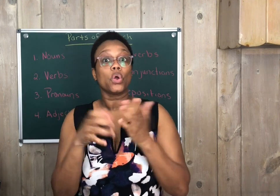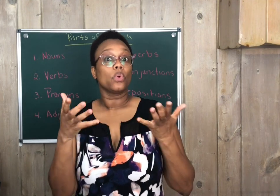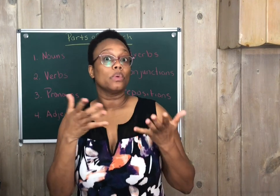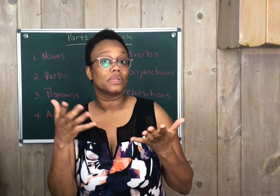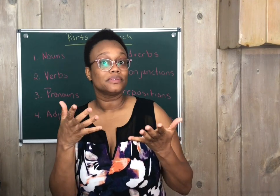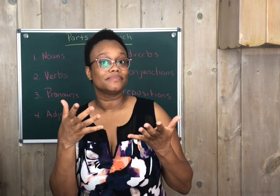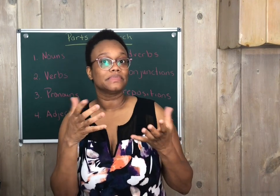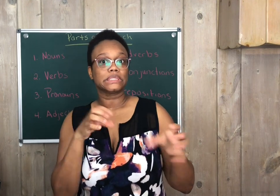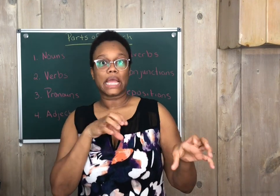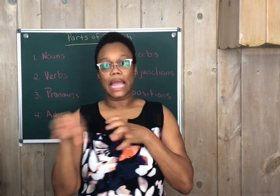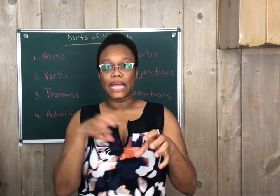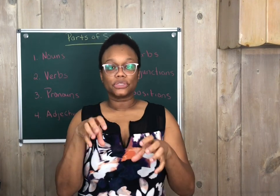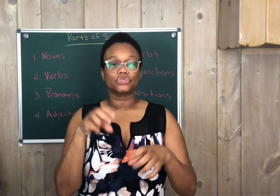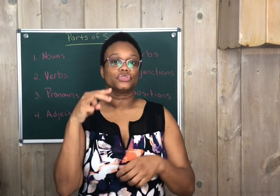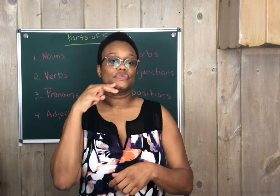Verbs are easy to identify